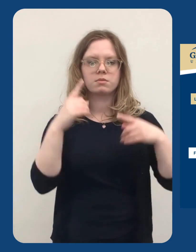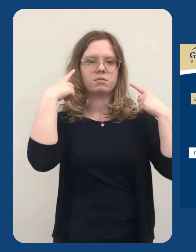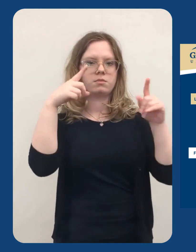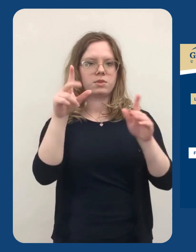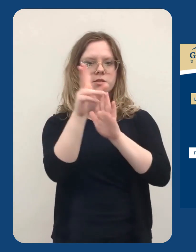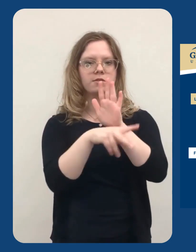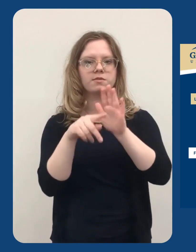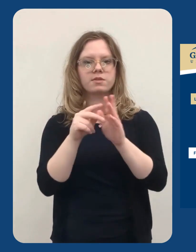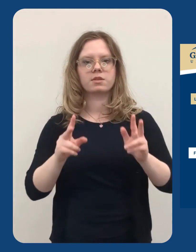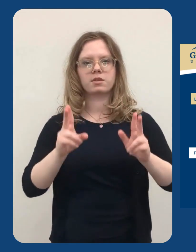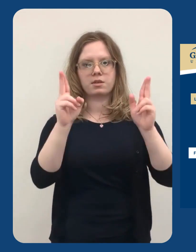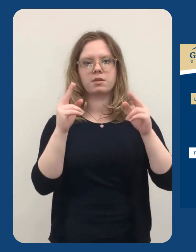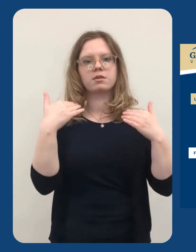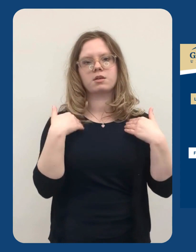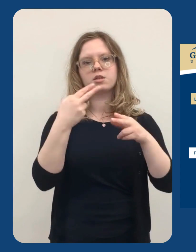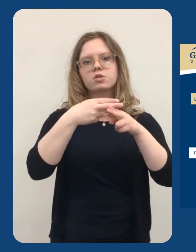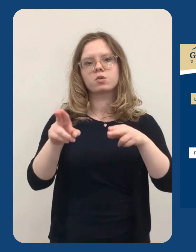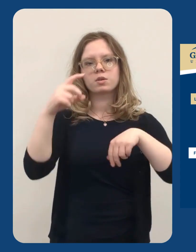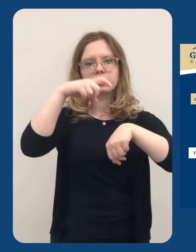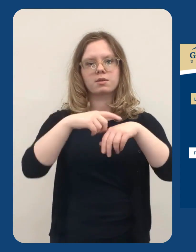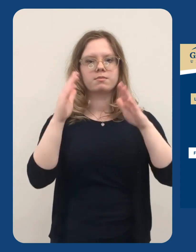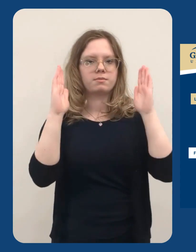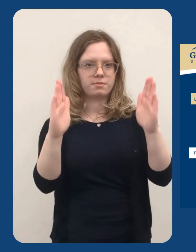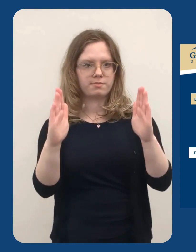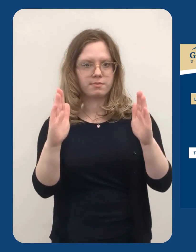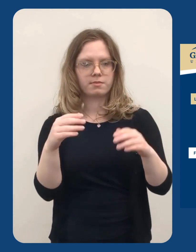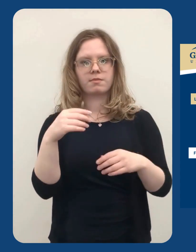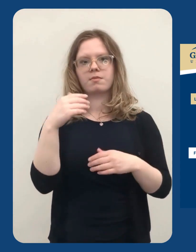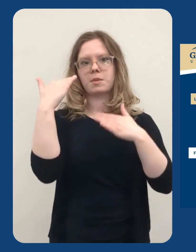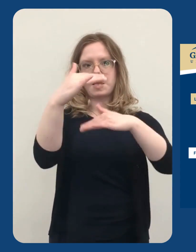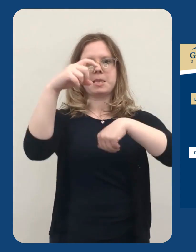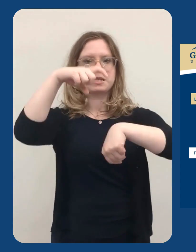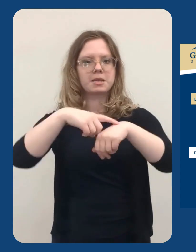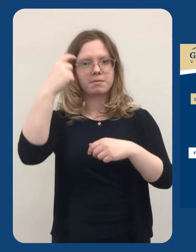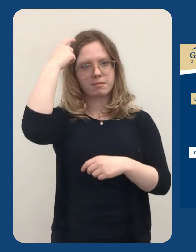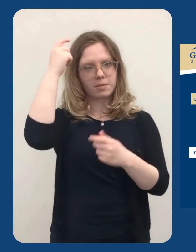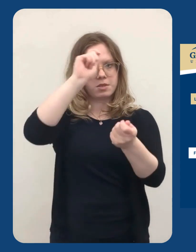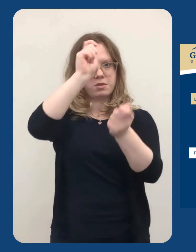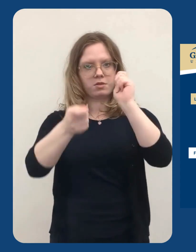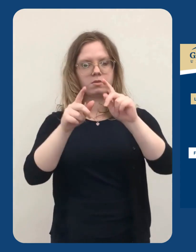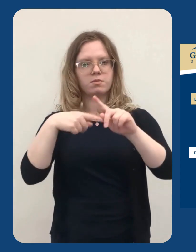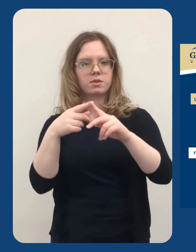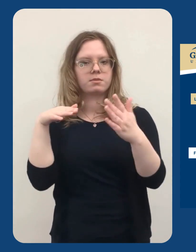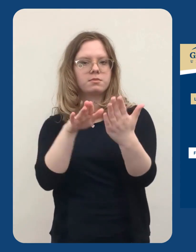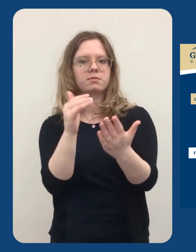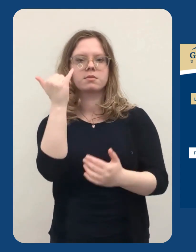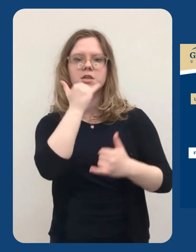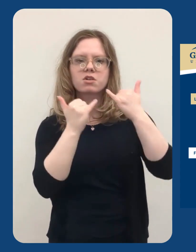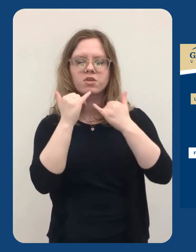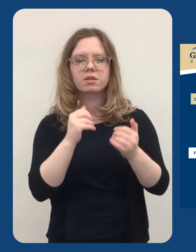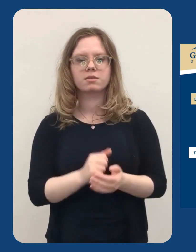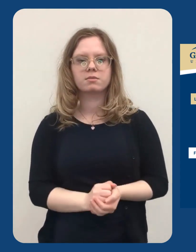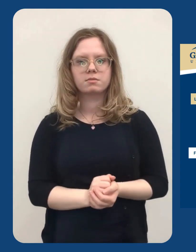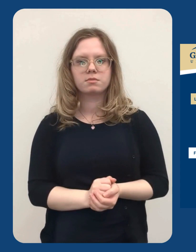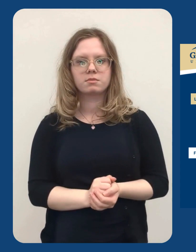3. Clips had short time durations - little time to mentally correct when encountering errors